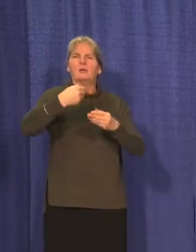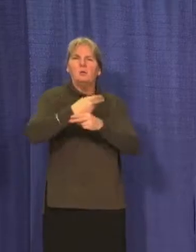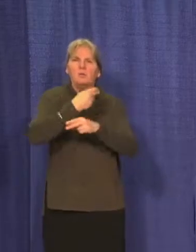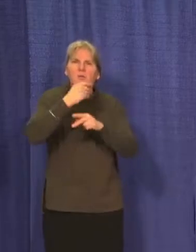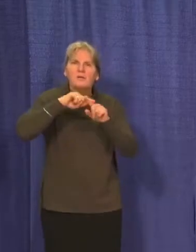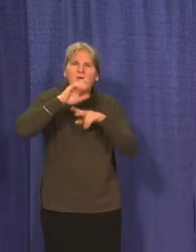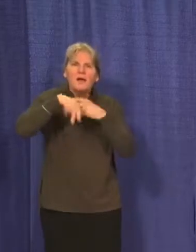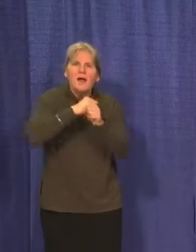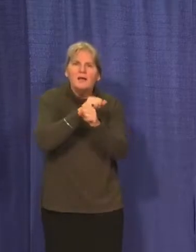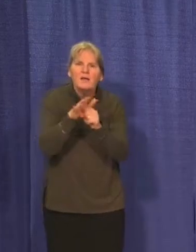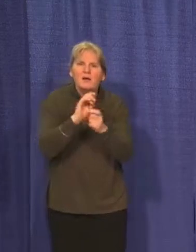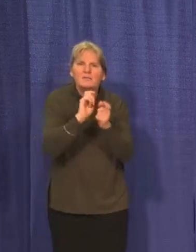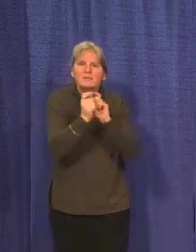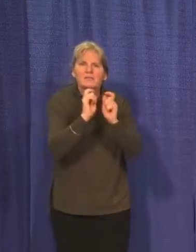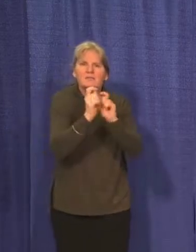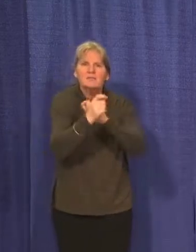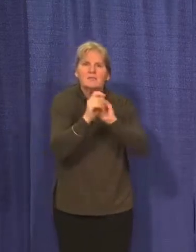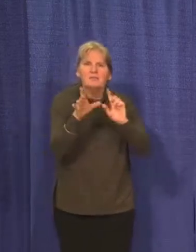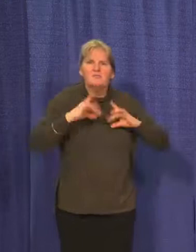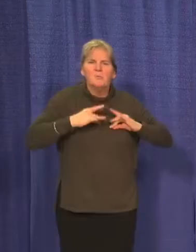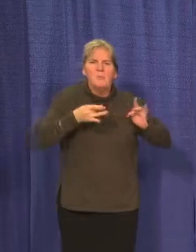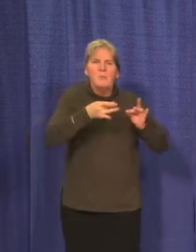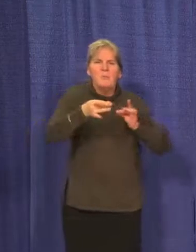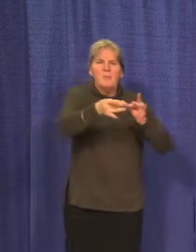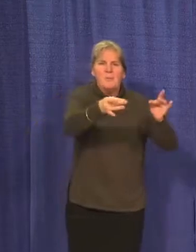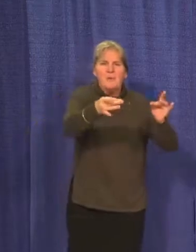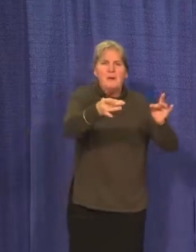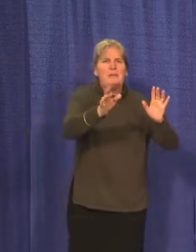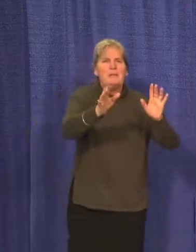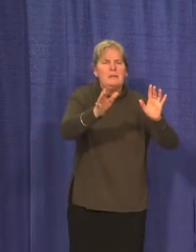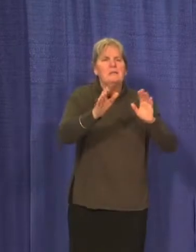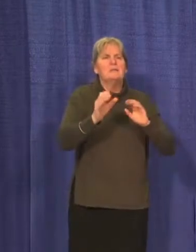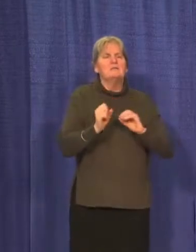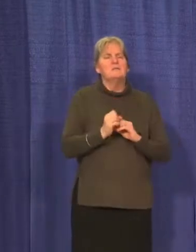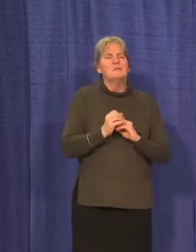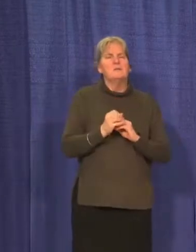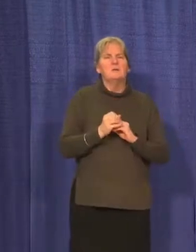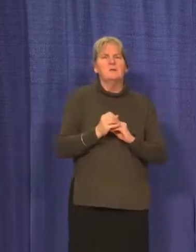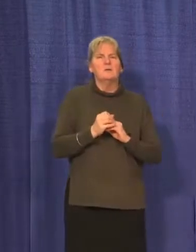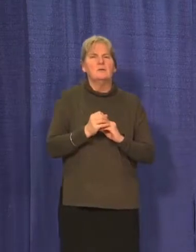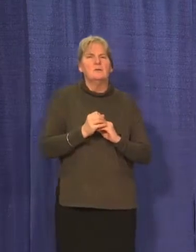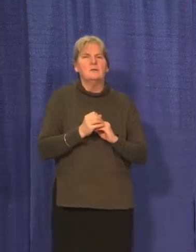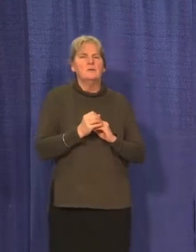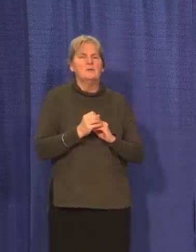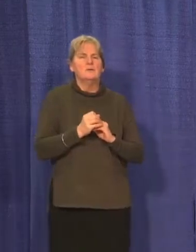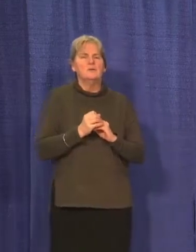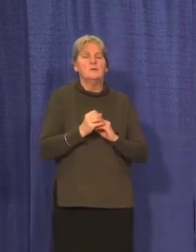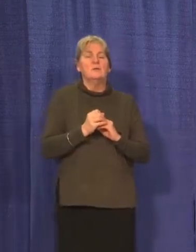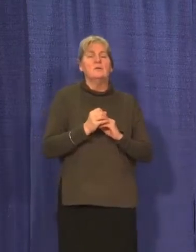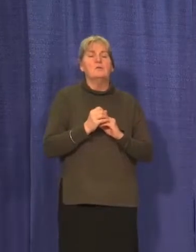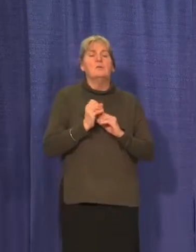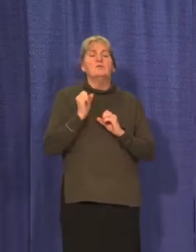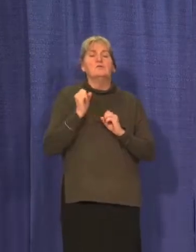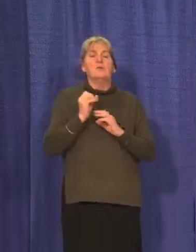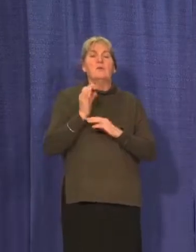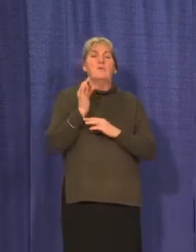mutations in this vaccine. We are looking to a future when